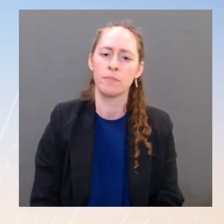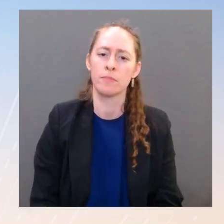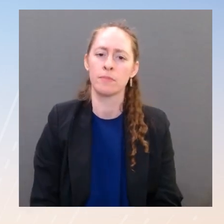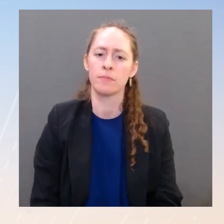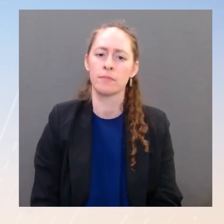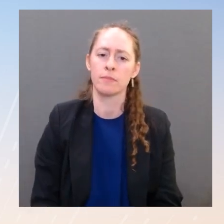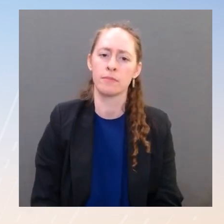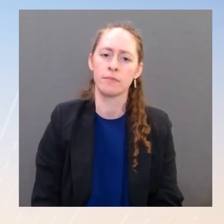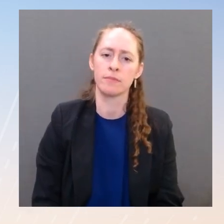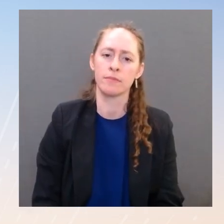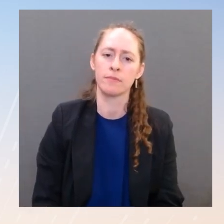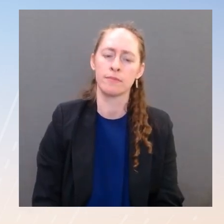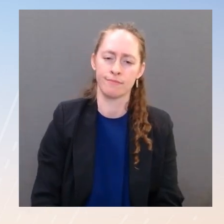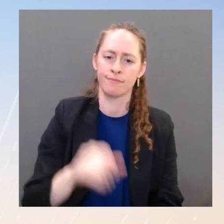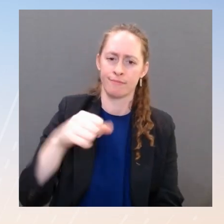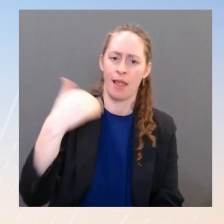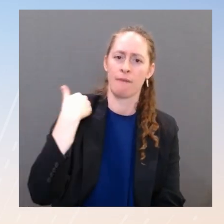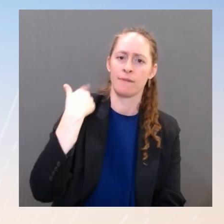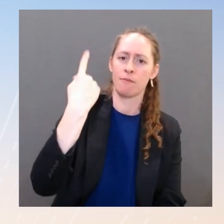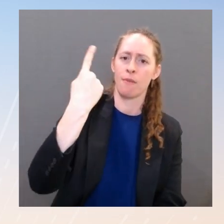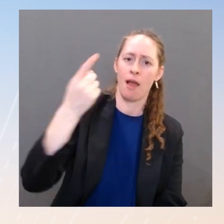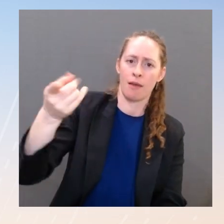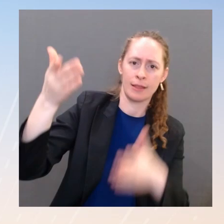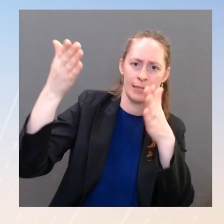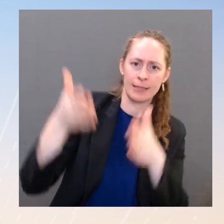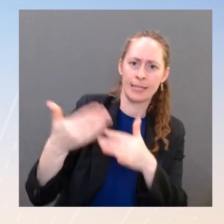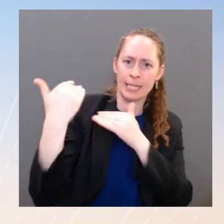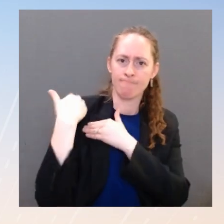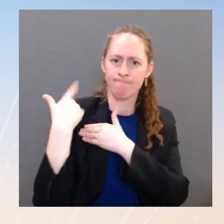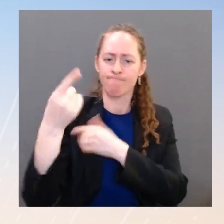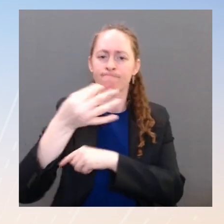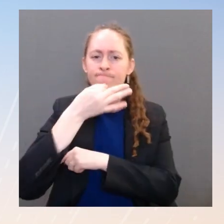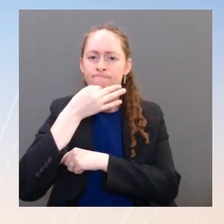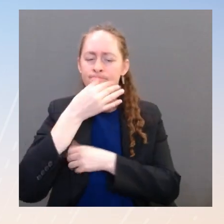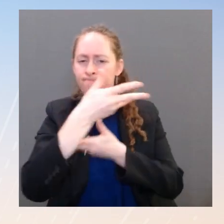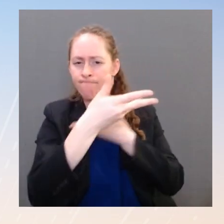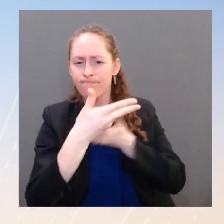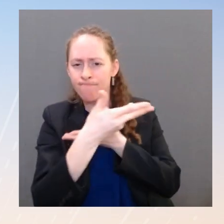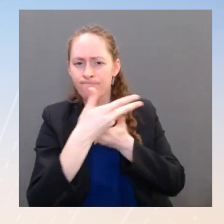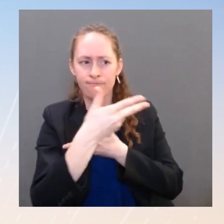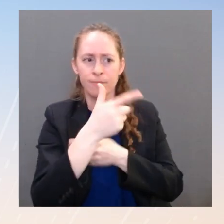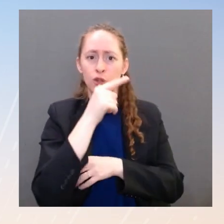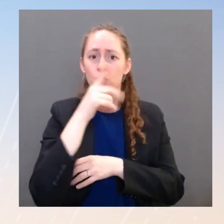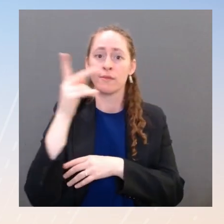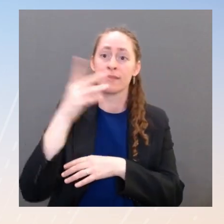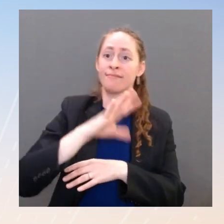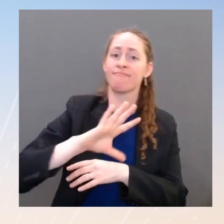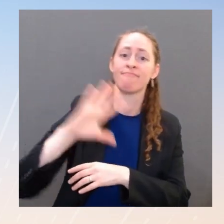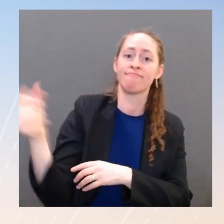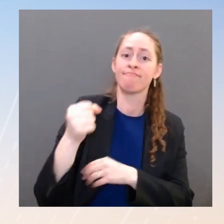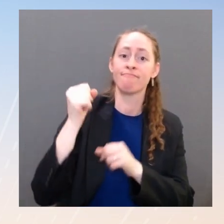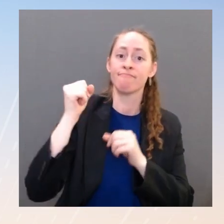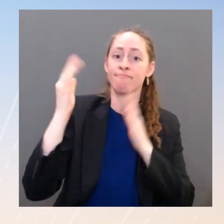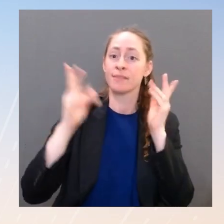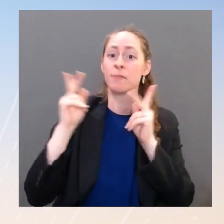because of our ability to bring Trevor Reed home -- obviously, certainly a different circumstance. But we have an entire apparatus and effort